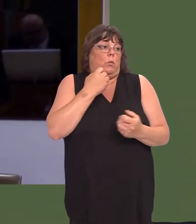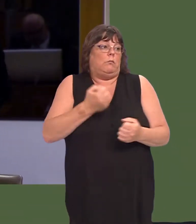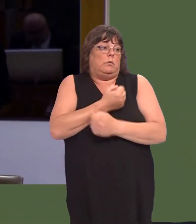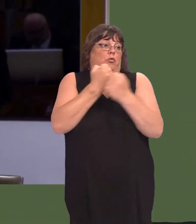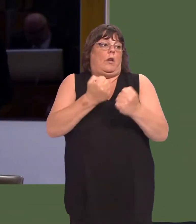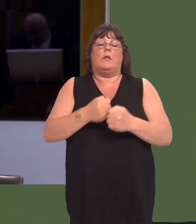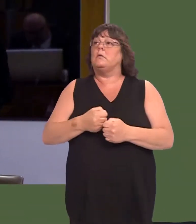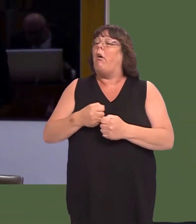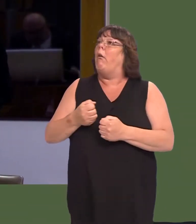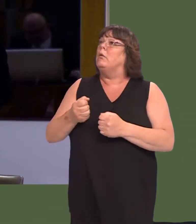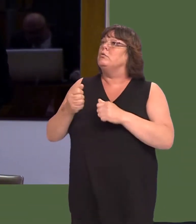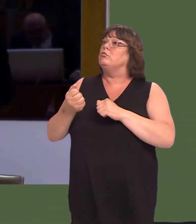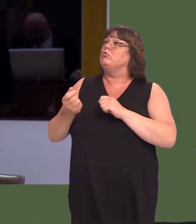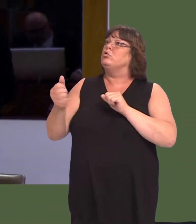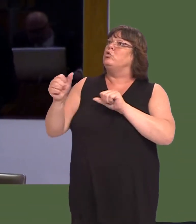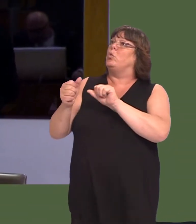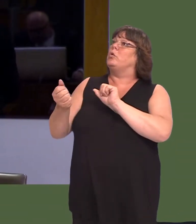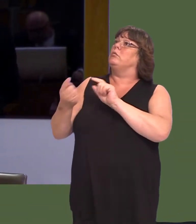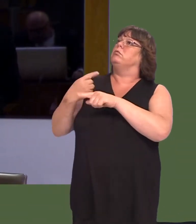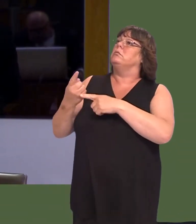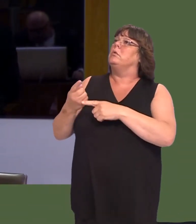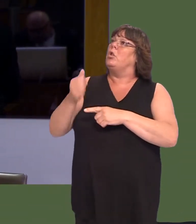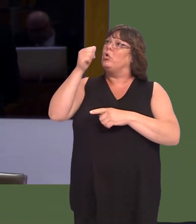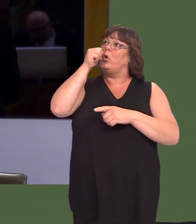First minister, you may be aware that the First Minister of Northern Ireland is in favour